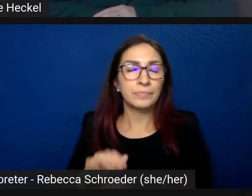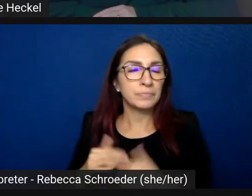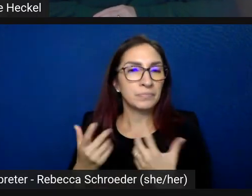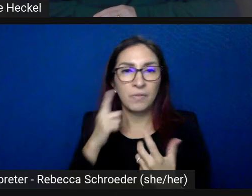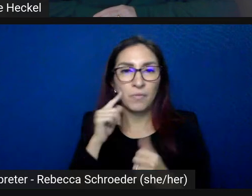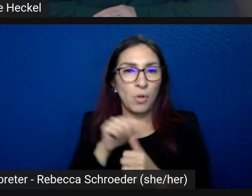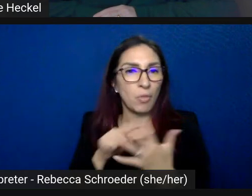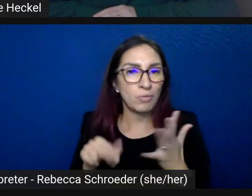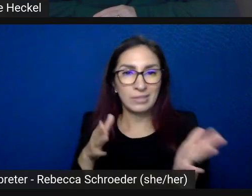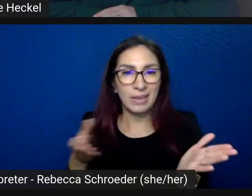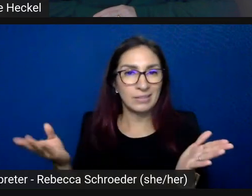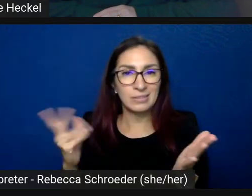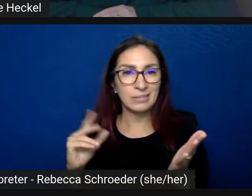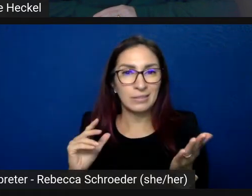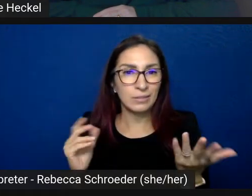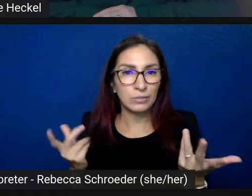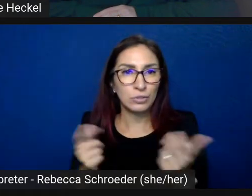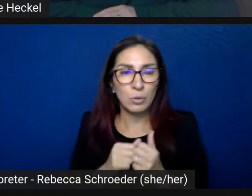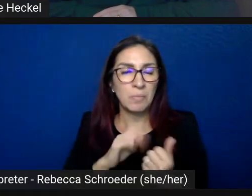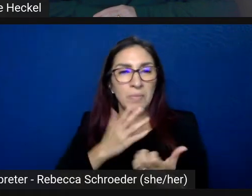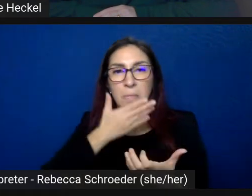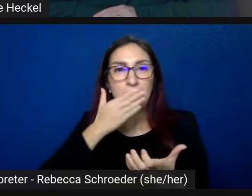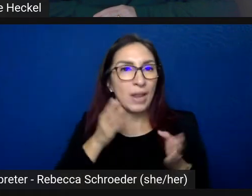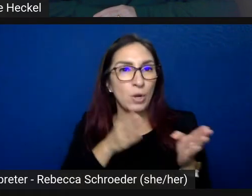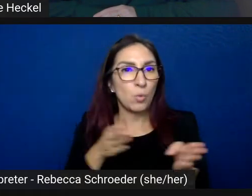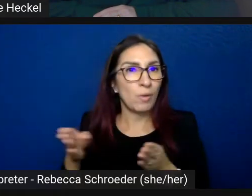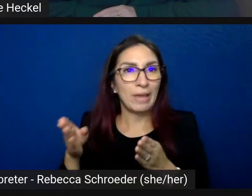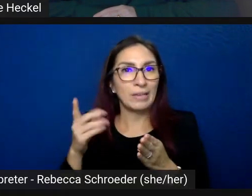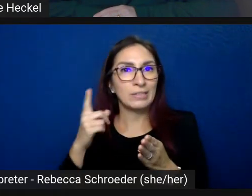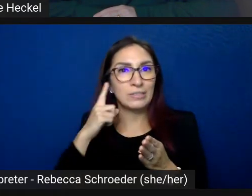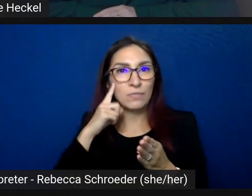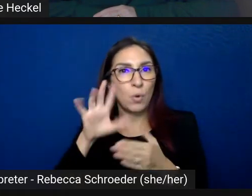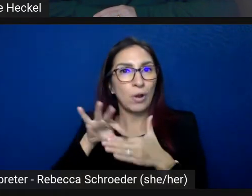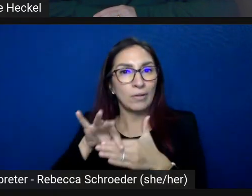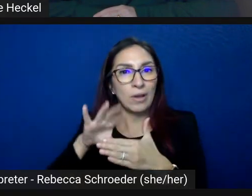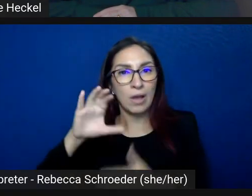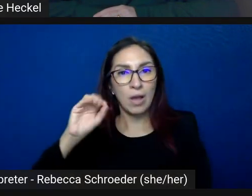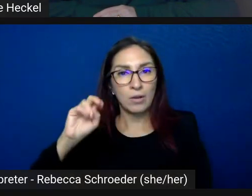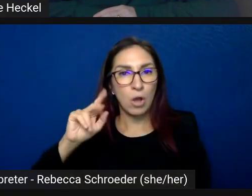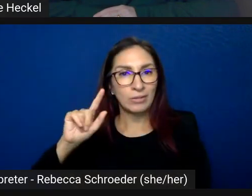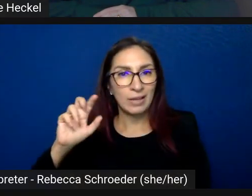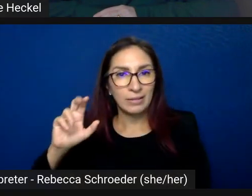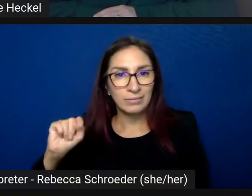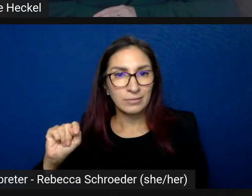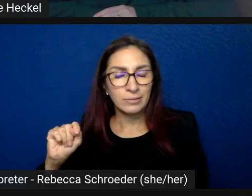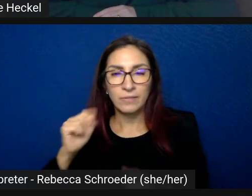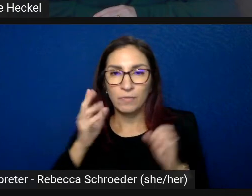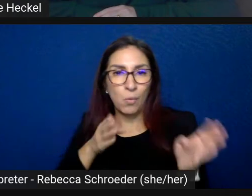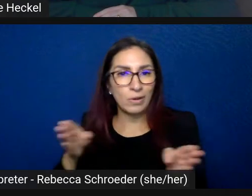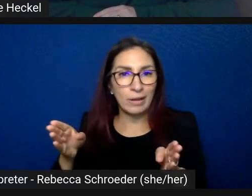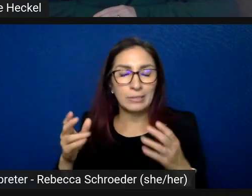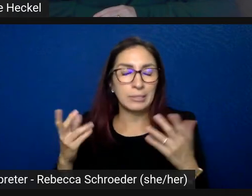There's probably better ways of breaking up content, and that's leaving an accessibility thing.